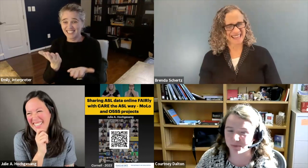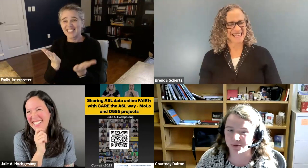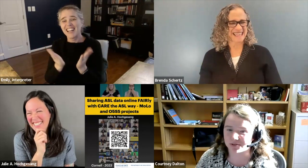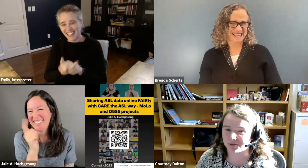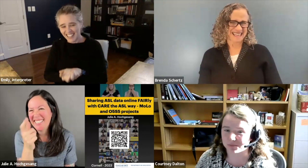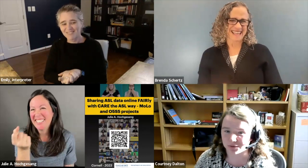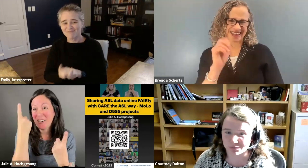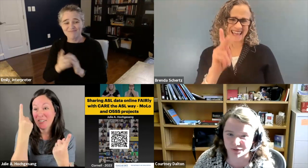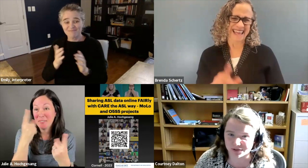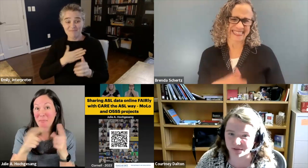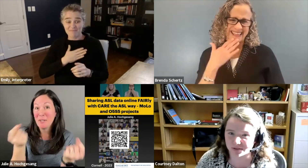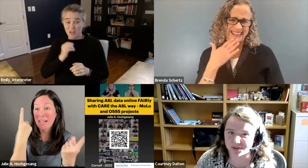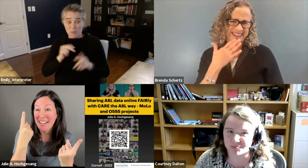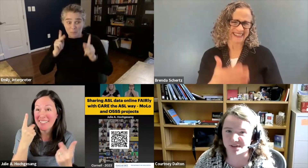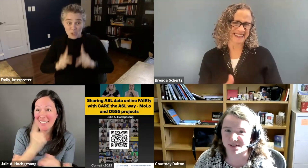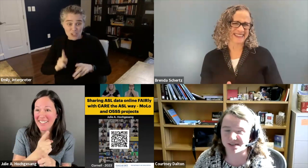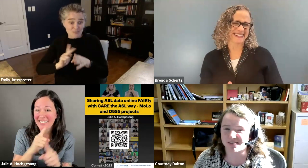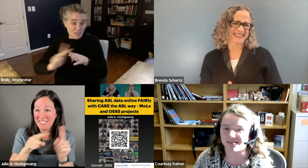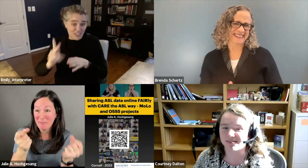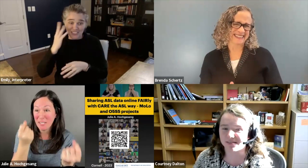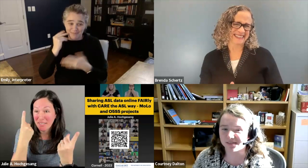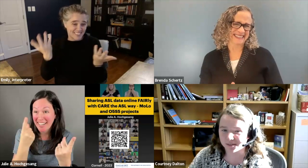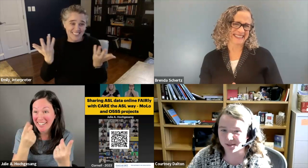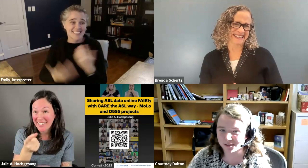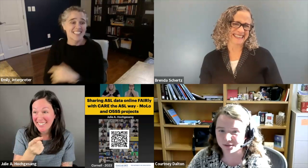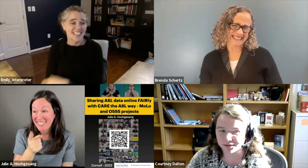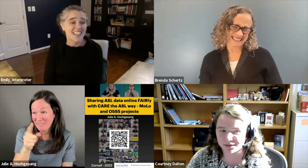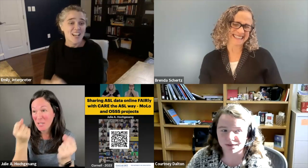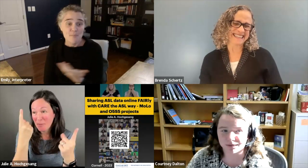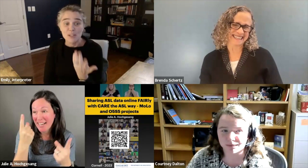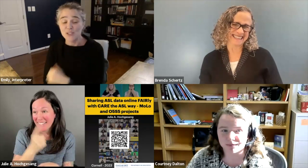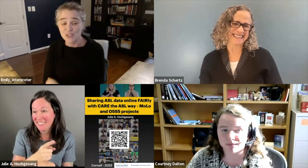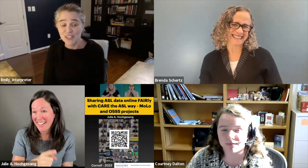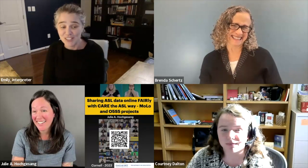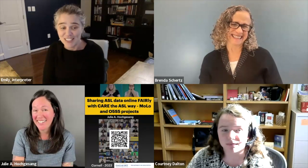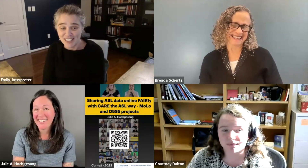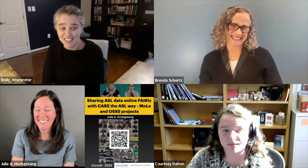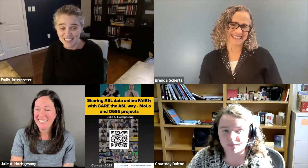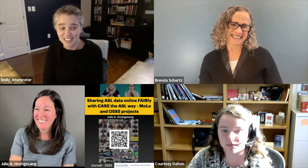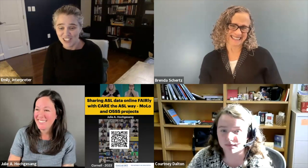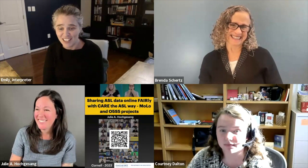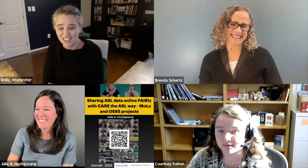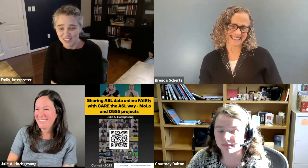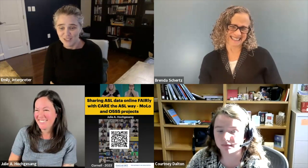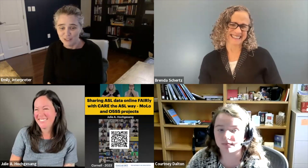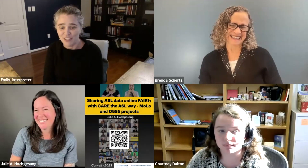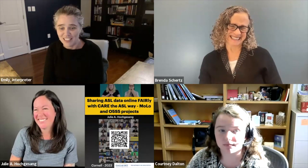personal or professional experience. but you do understand the the challenges that we're facing